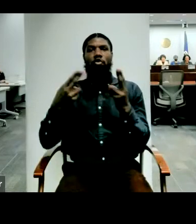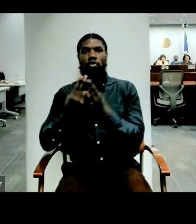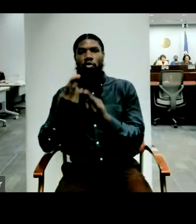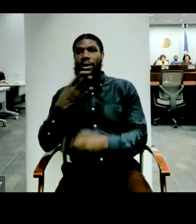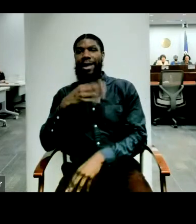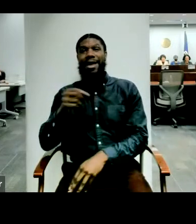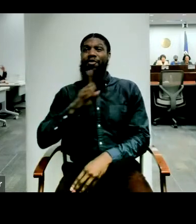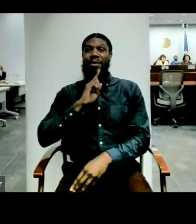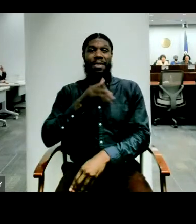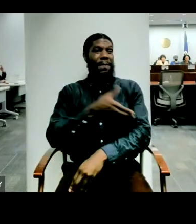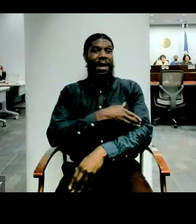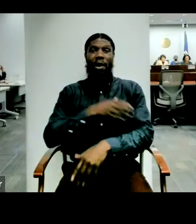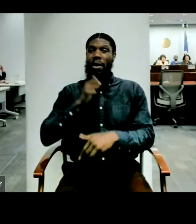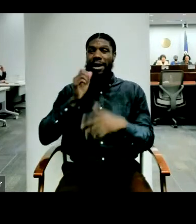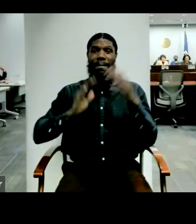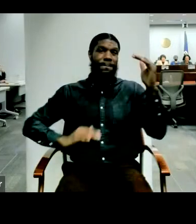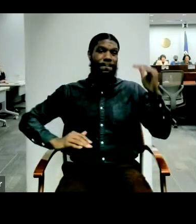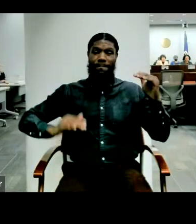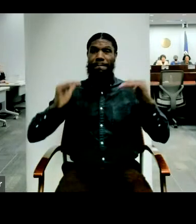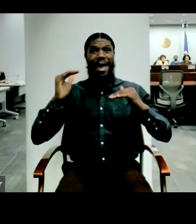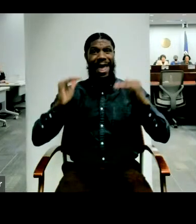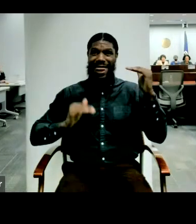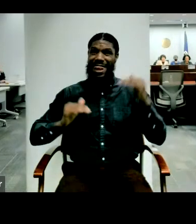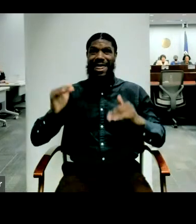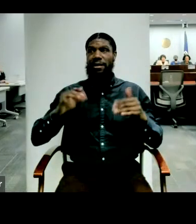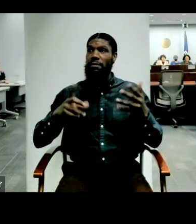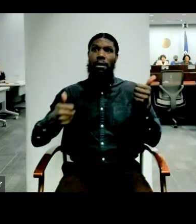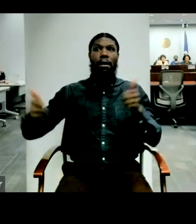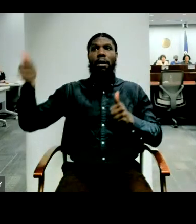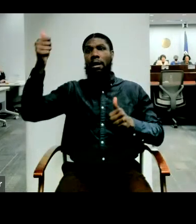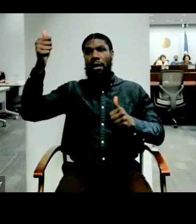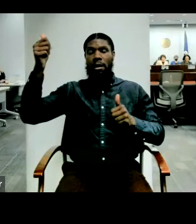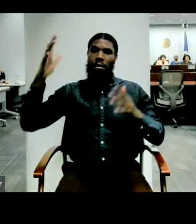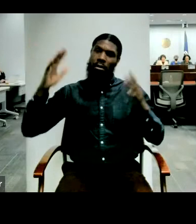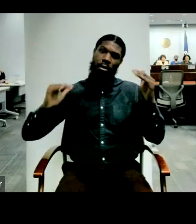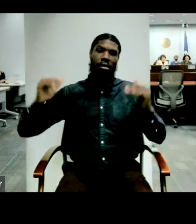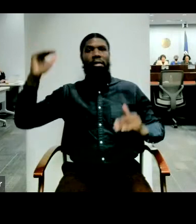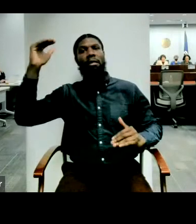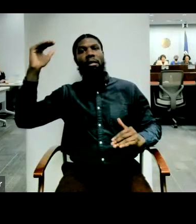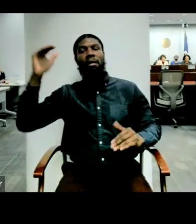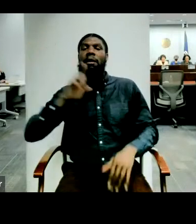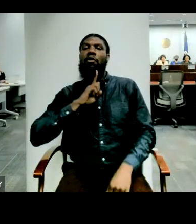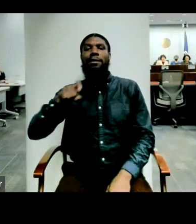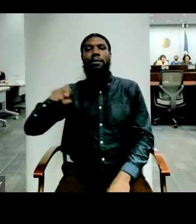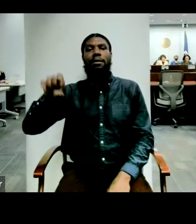of power. It is very important for the EEOC to step up in approximate situations like this where,